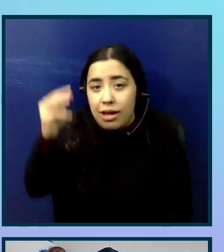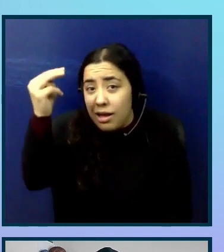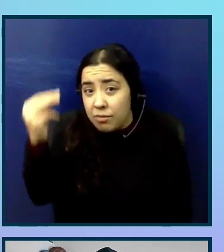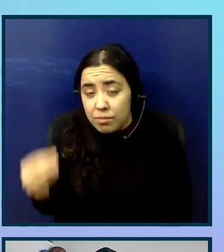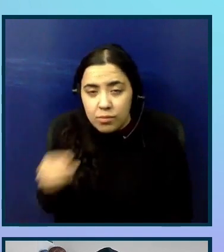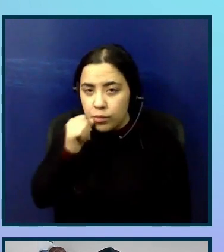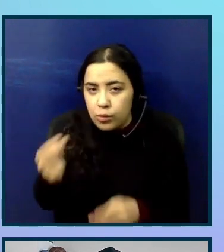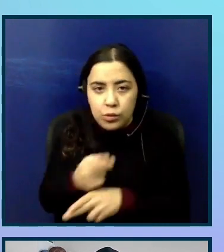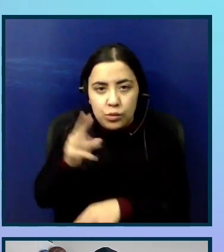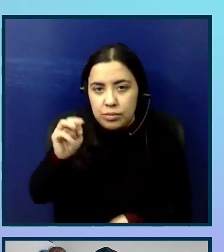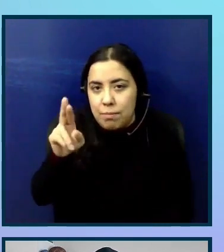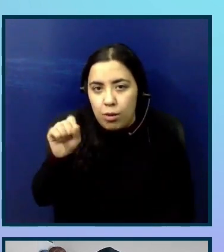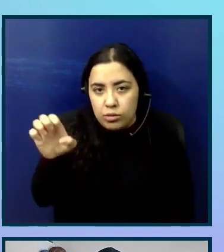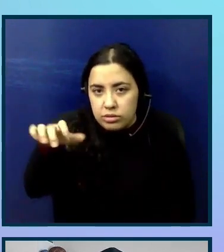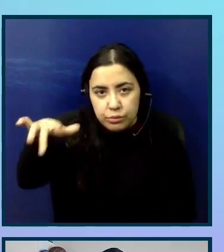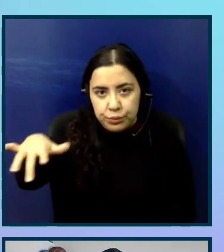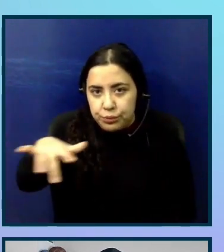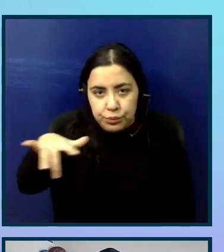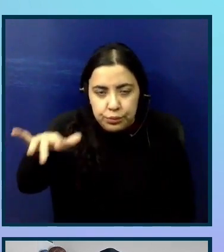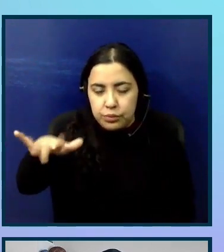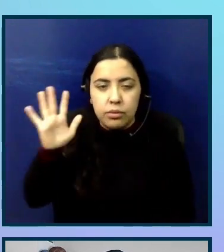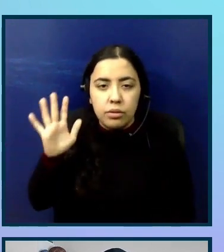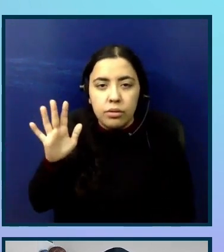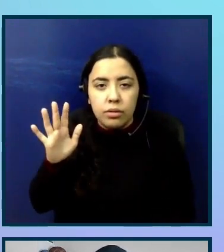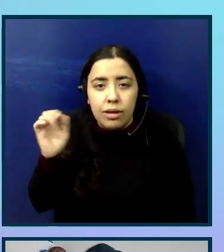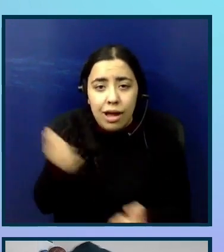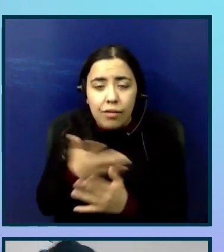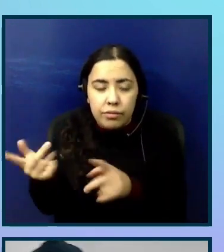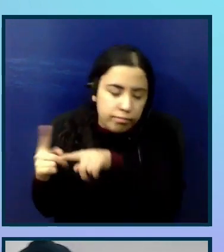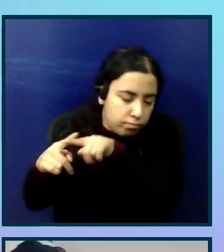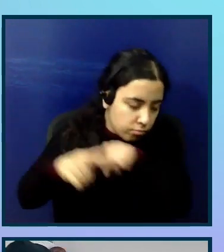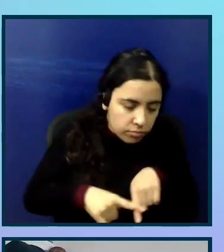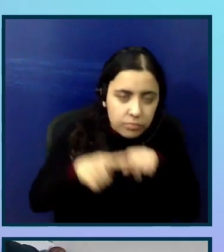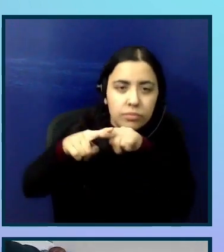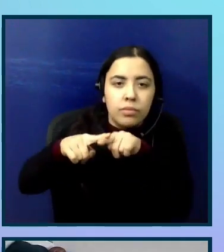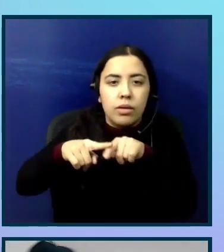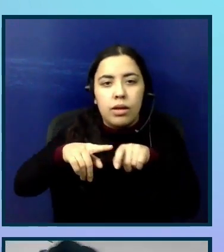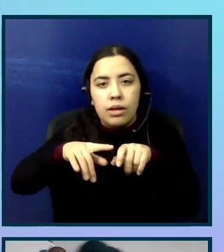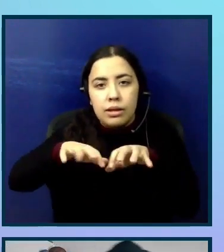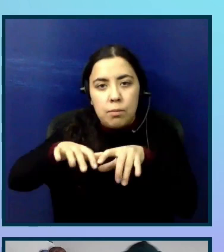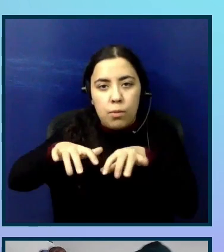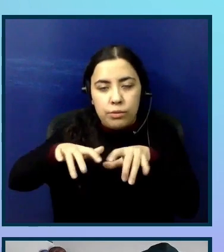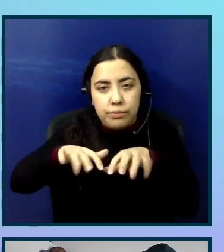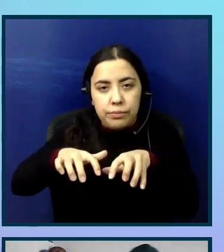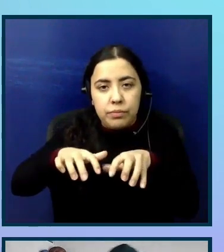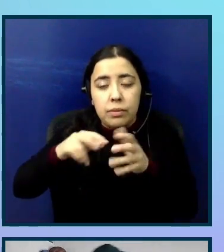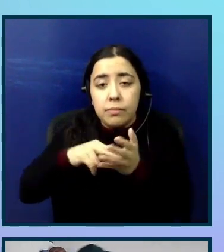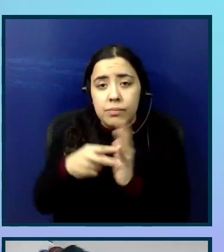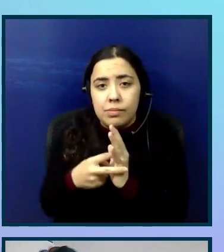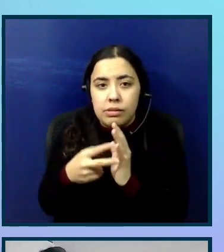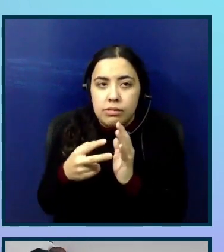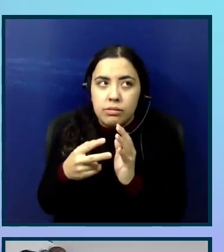If I do, I'm gonna learn really quickly that most of my stuff, isn't acceptable with a keyboard, but make these simple, right?